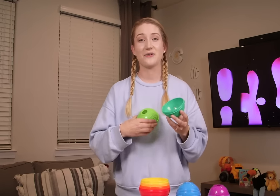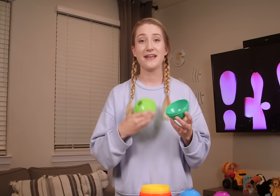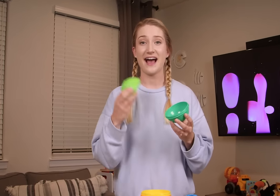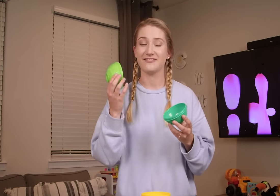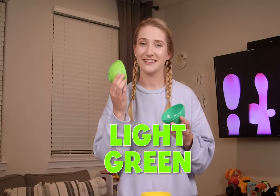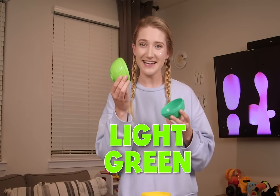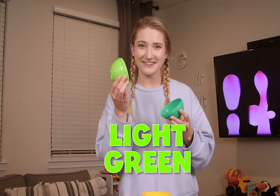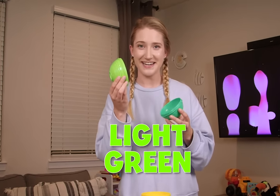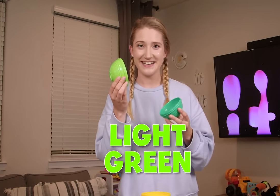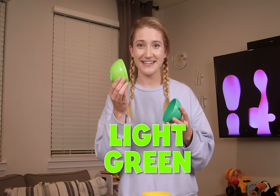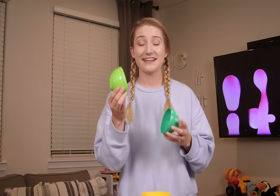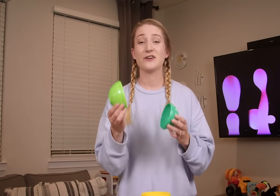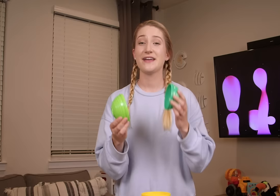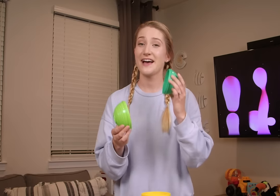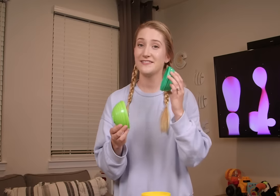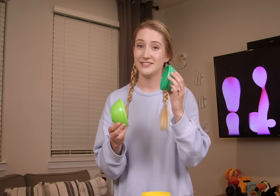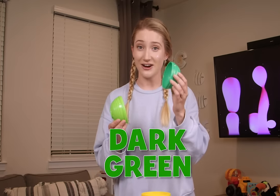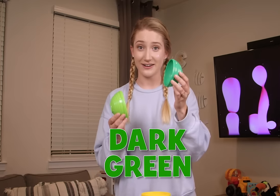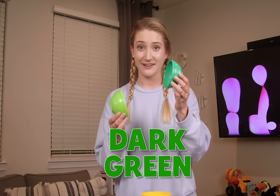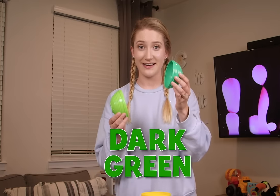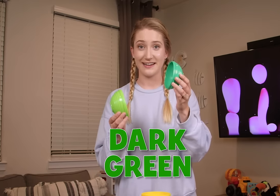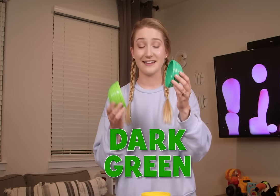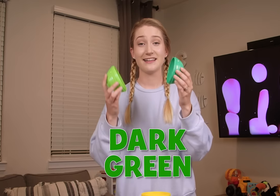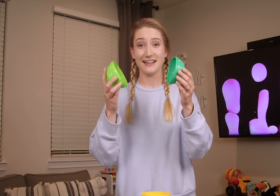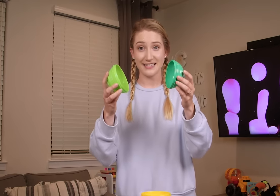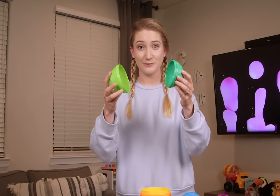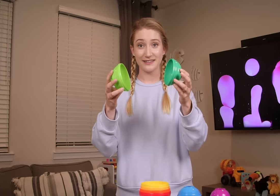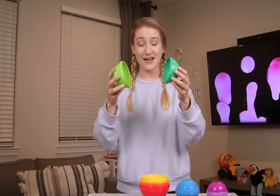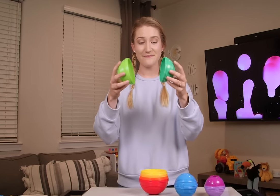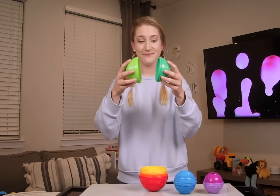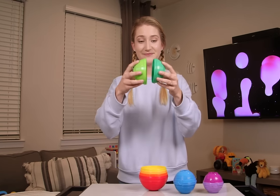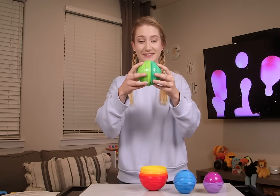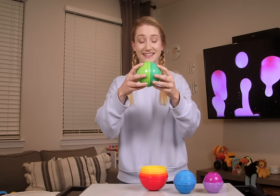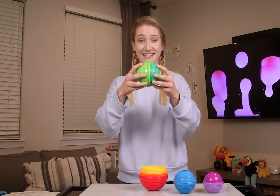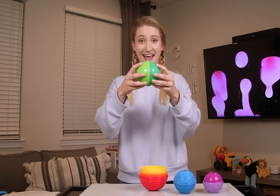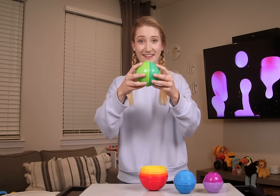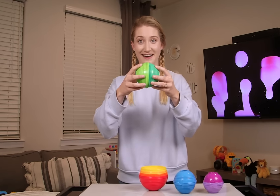We have light green and we have dark green. Let's put them together.